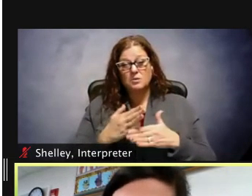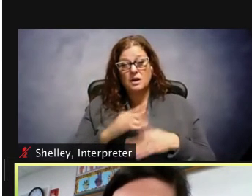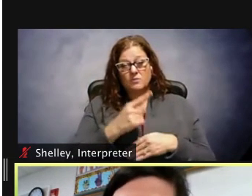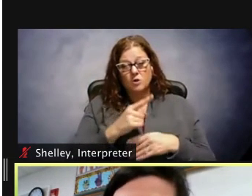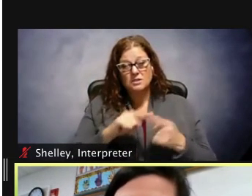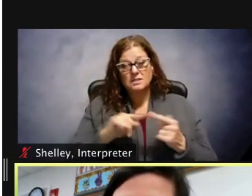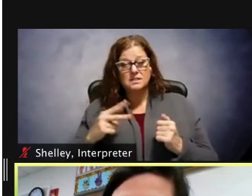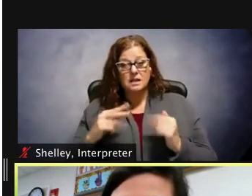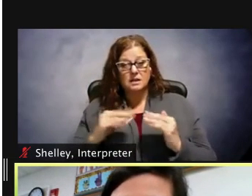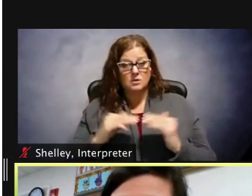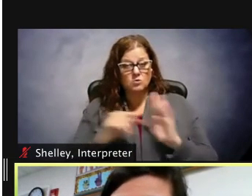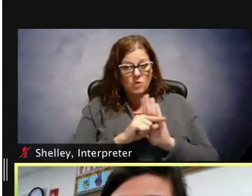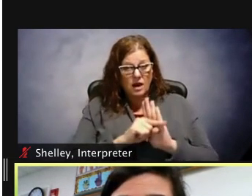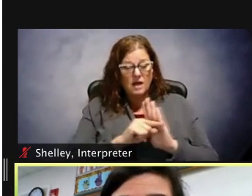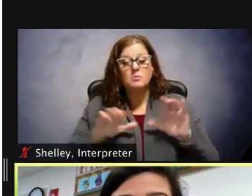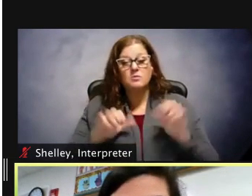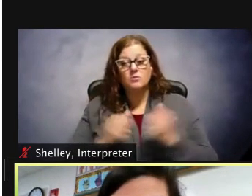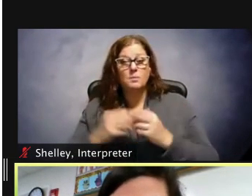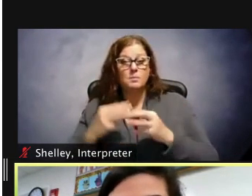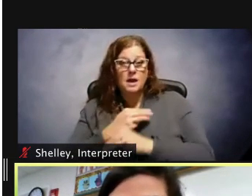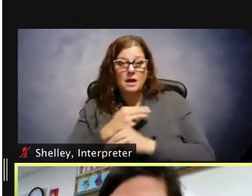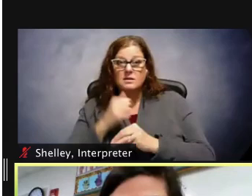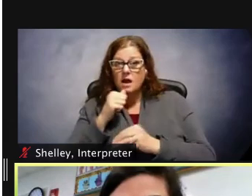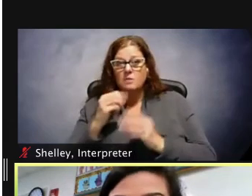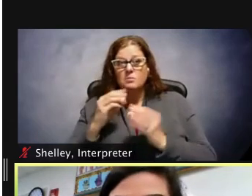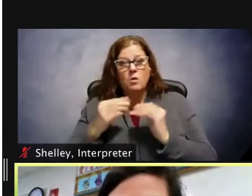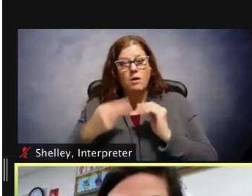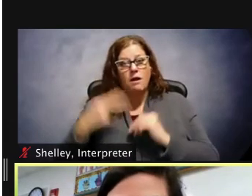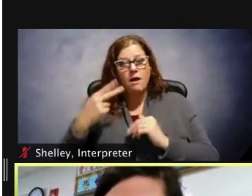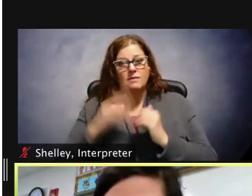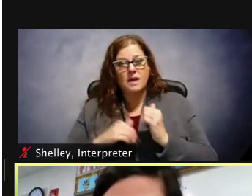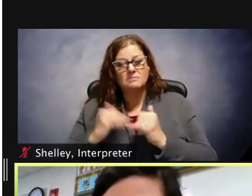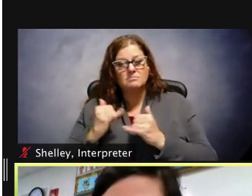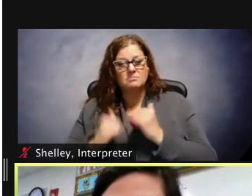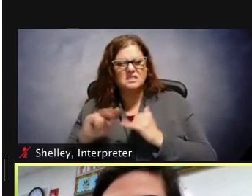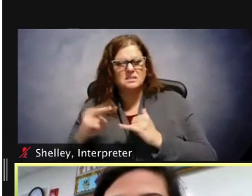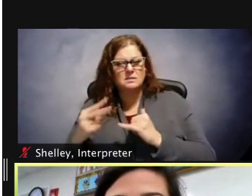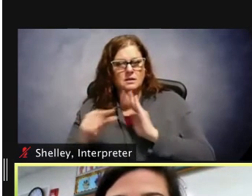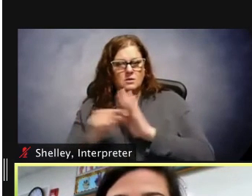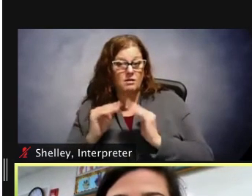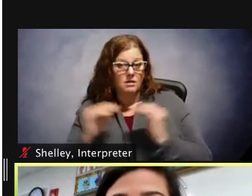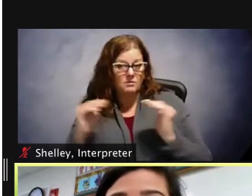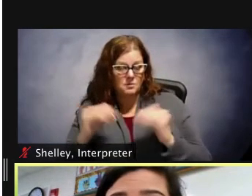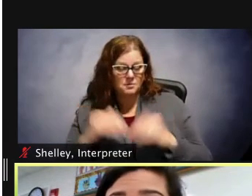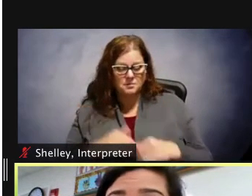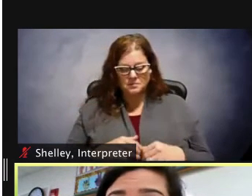level and performing in math not much higher at an ending second grade level. The student was